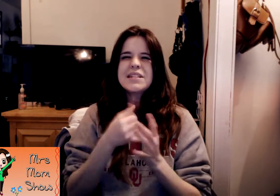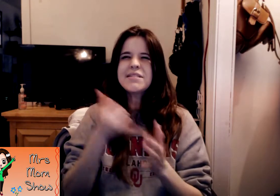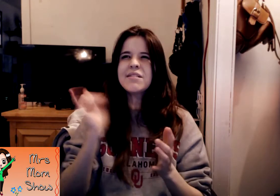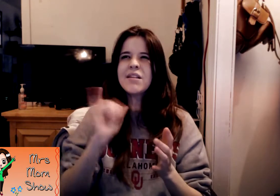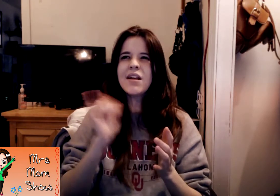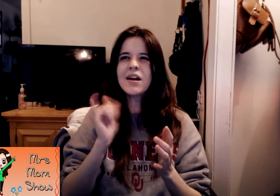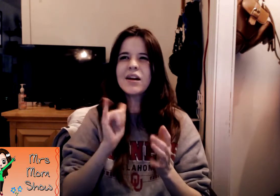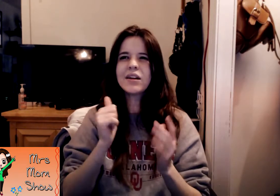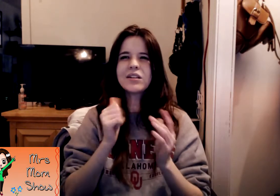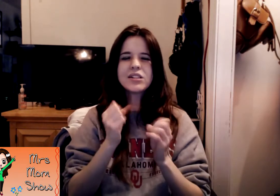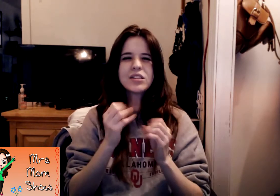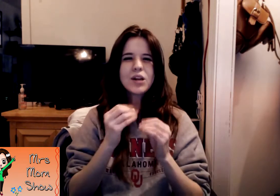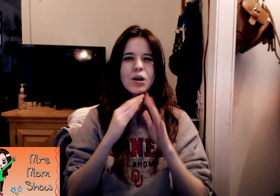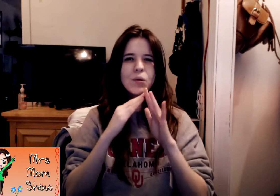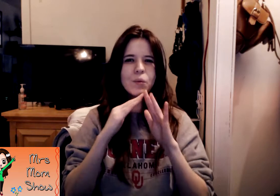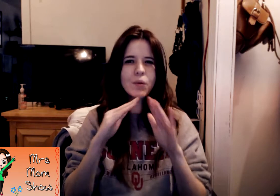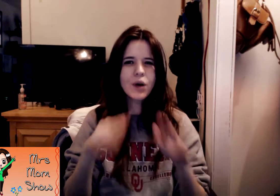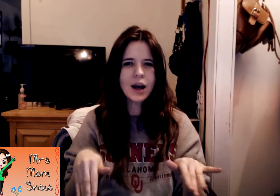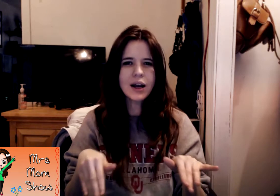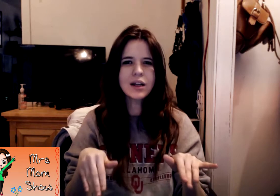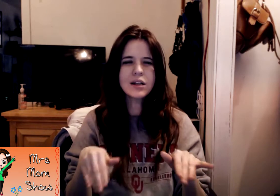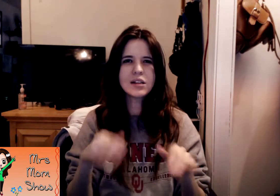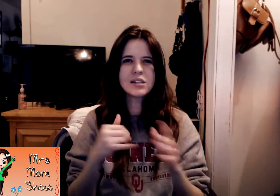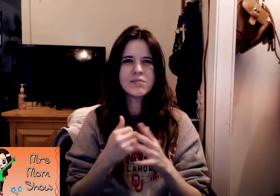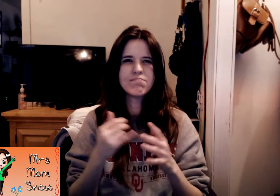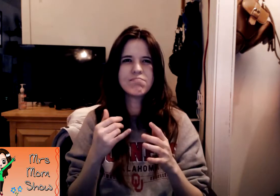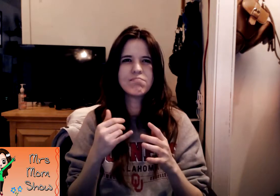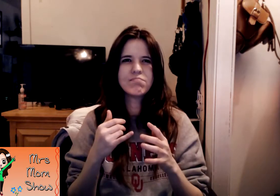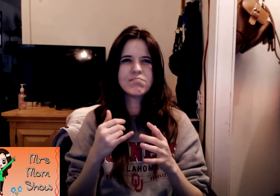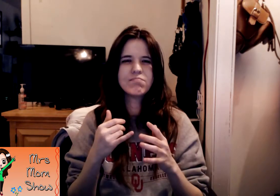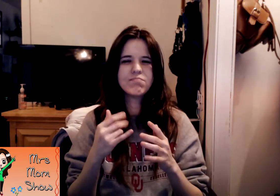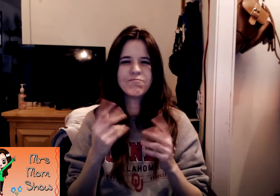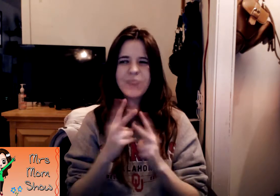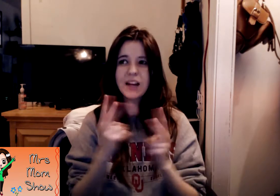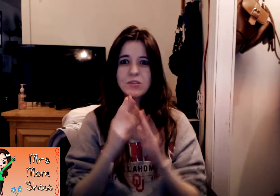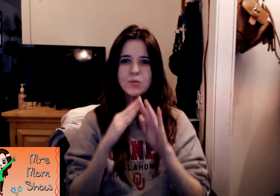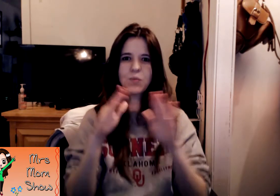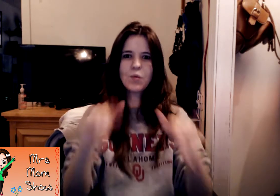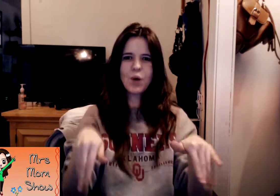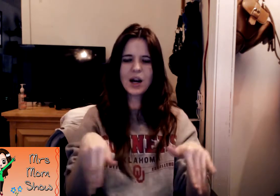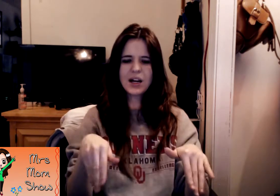It's like so quiet. Too quiet.